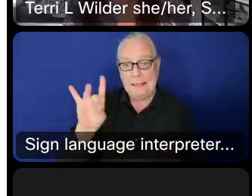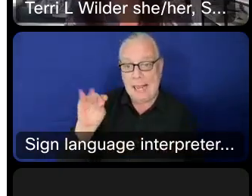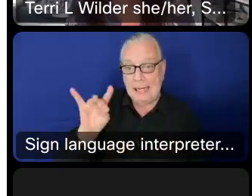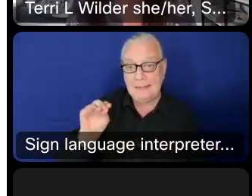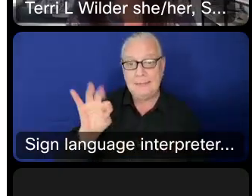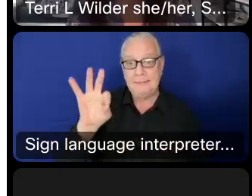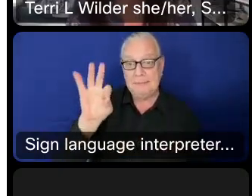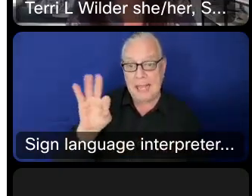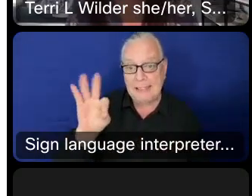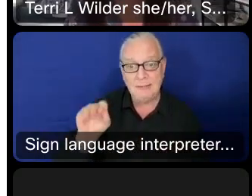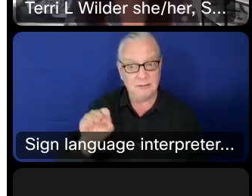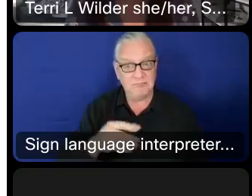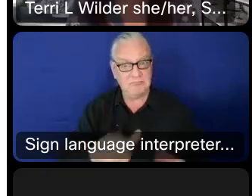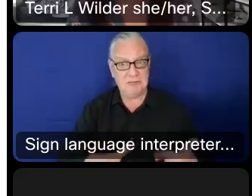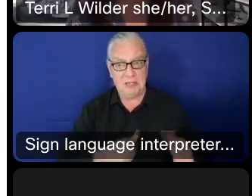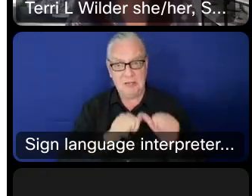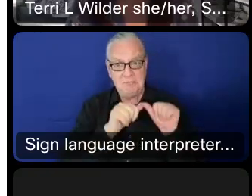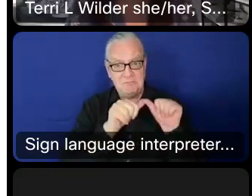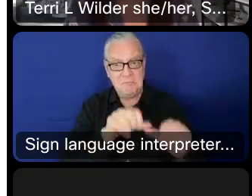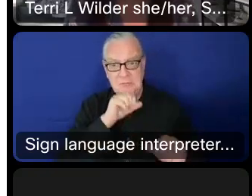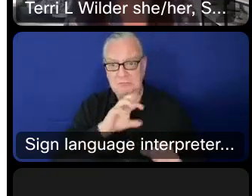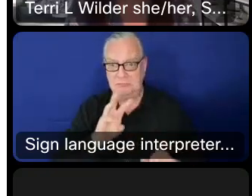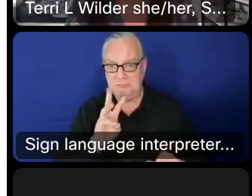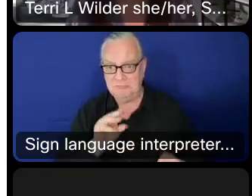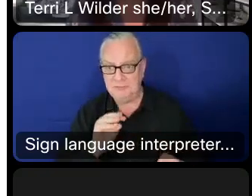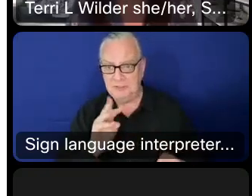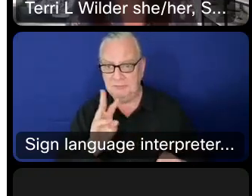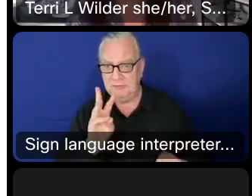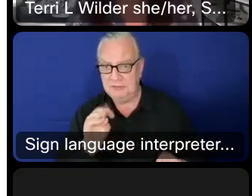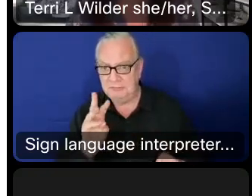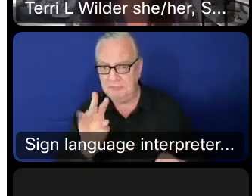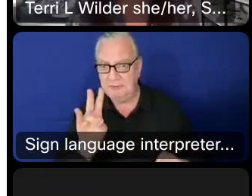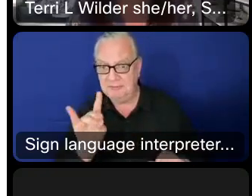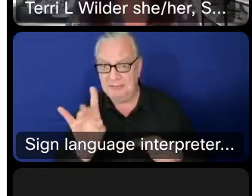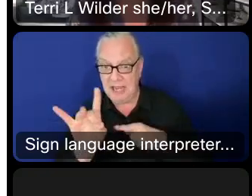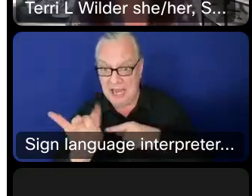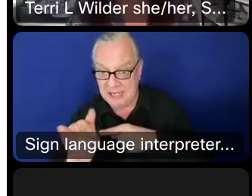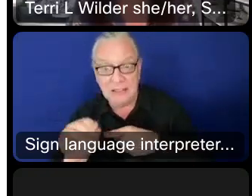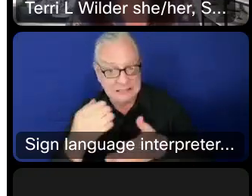70s, 80s, and even some folks are 90. And that's because of